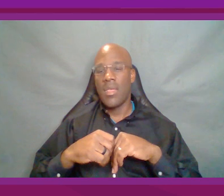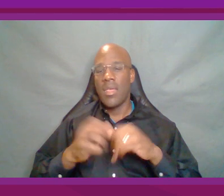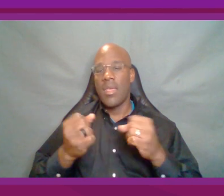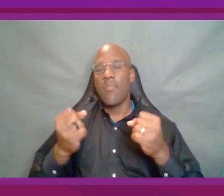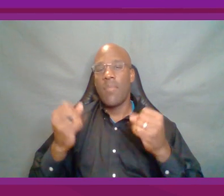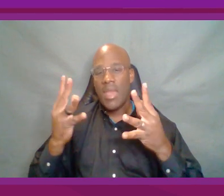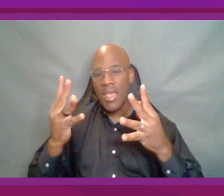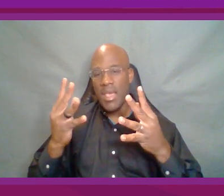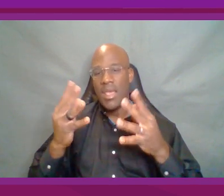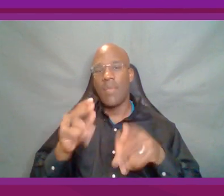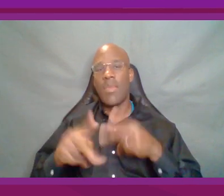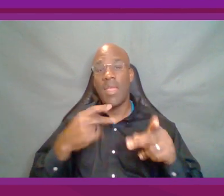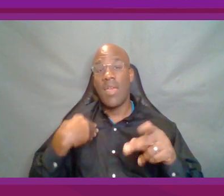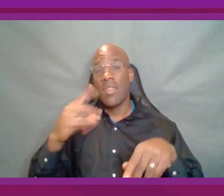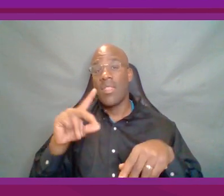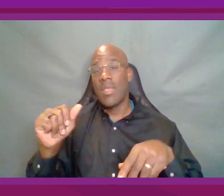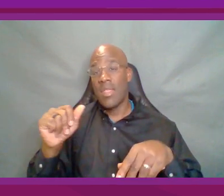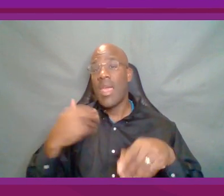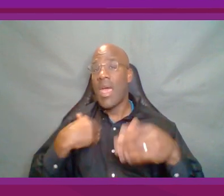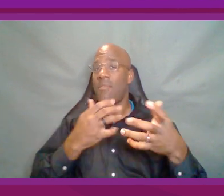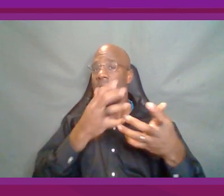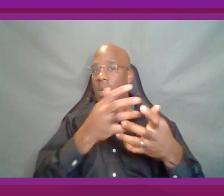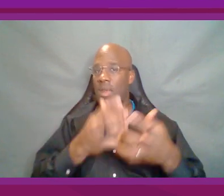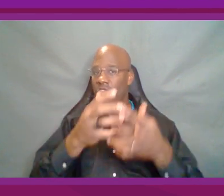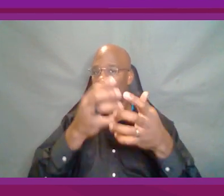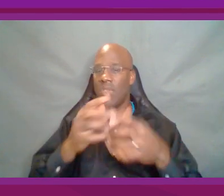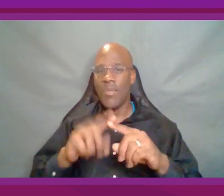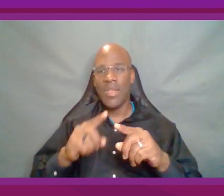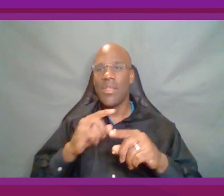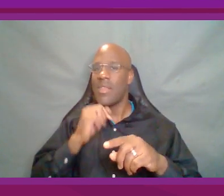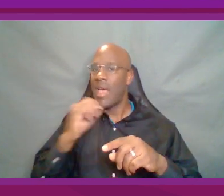accommodations can make it possible to work, but not everyone has that experience. So if